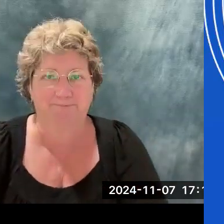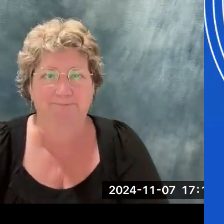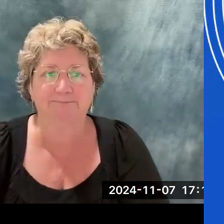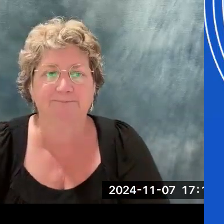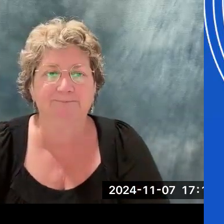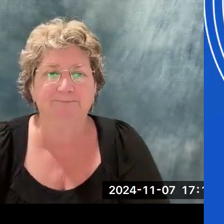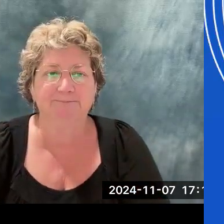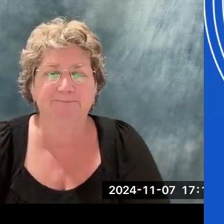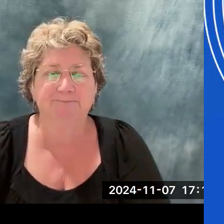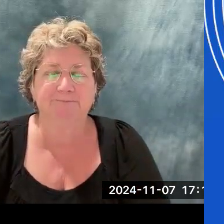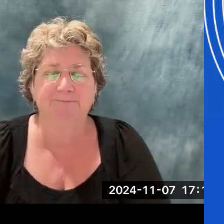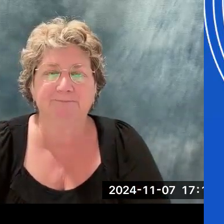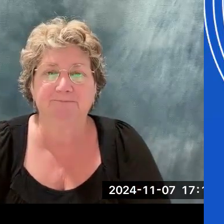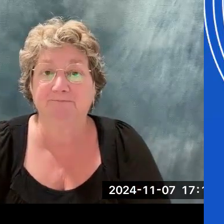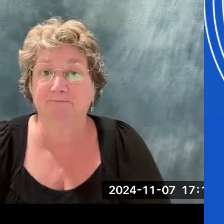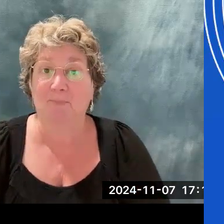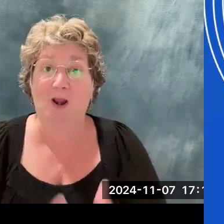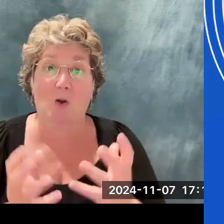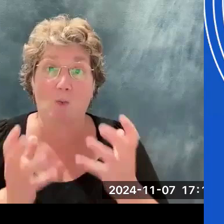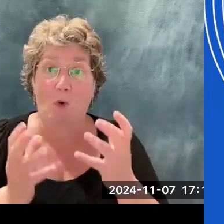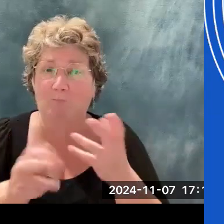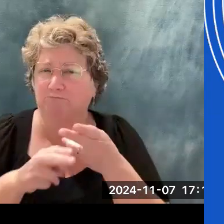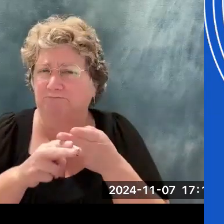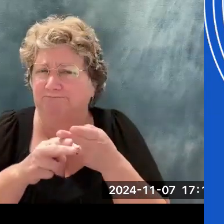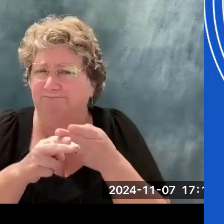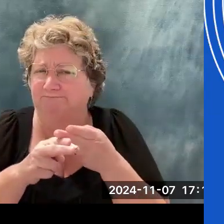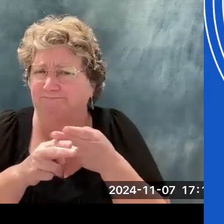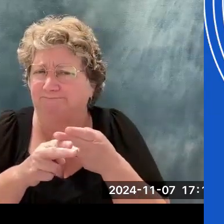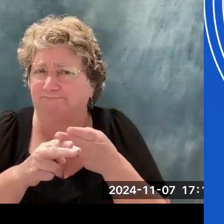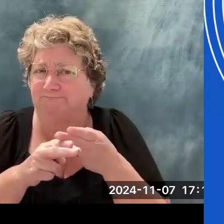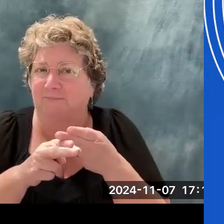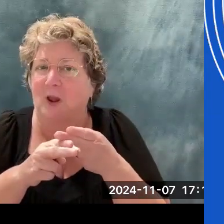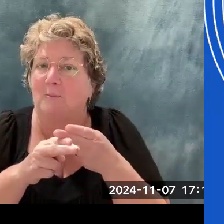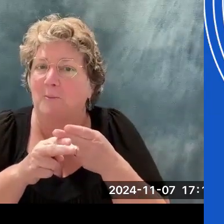So I wanted to just briefly go over what our agenda for tonight is going to be.